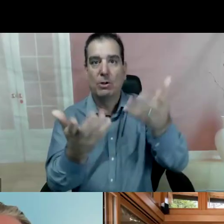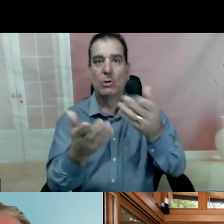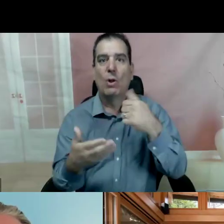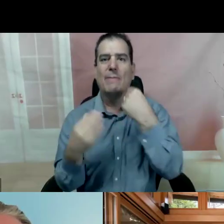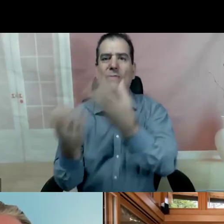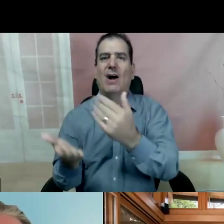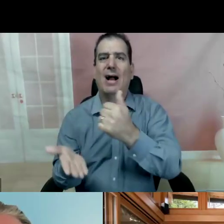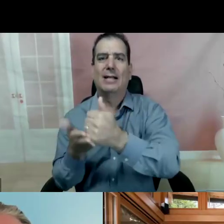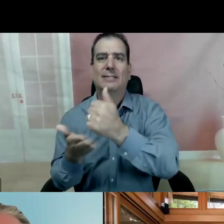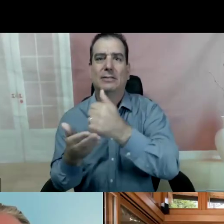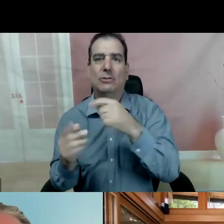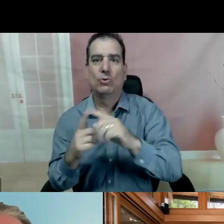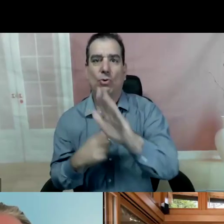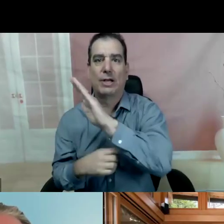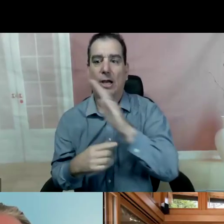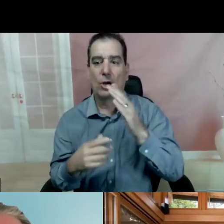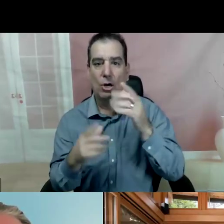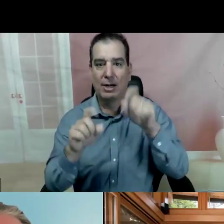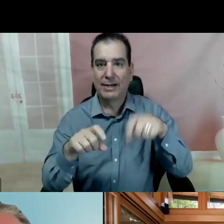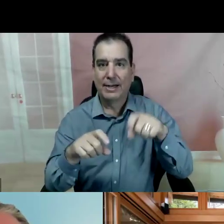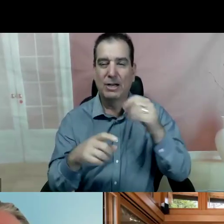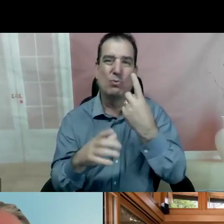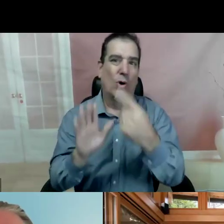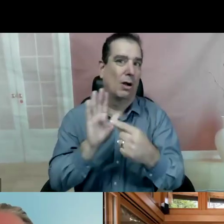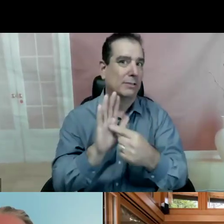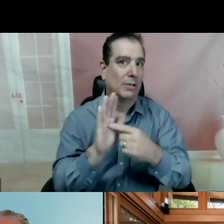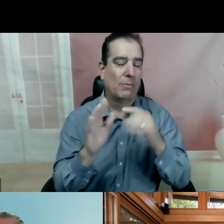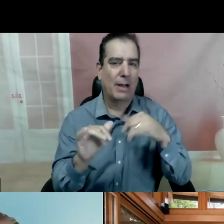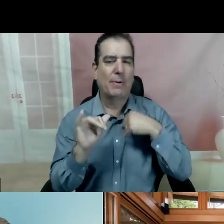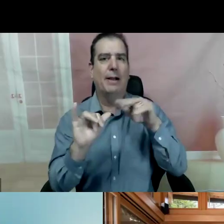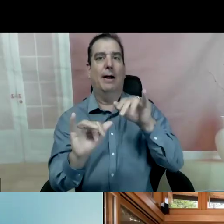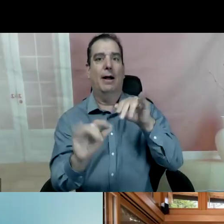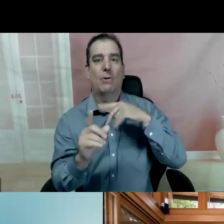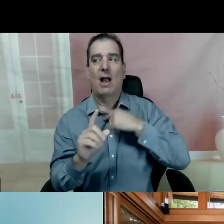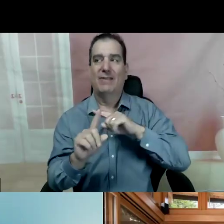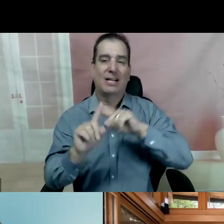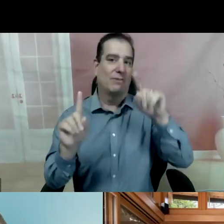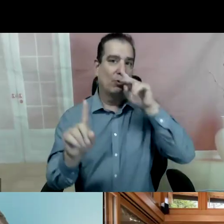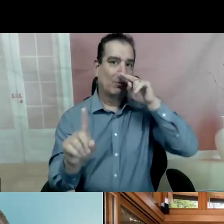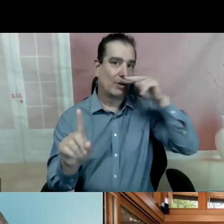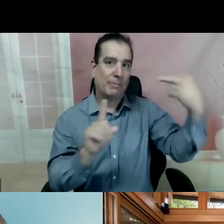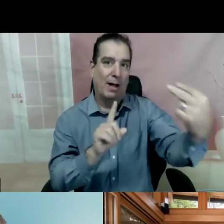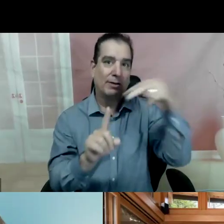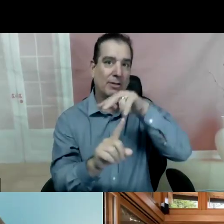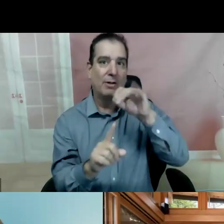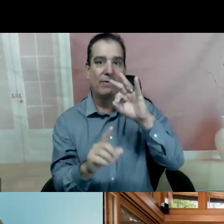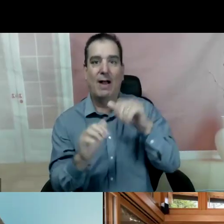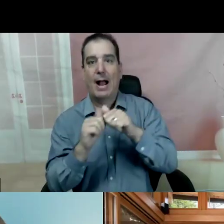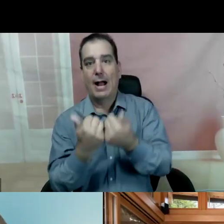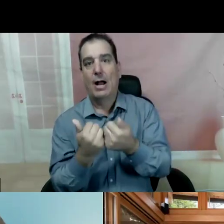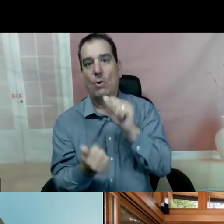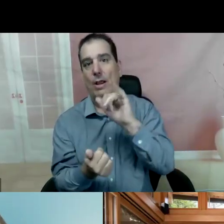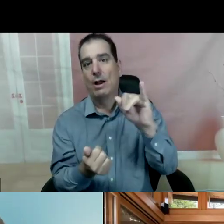and where the garbage is, 50 yards away, and where they can throw it away. Another example is that